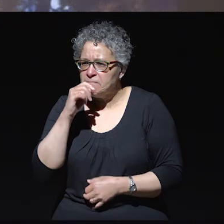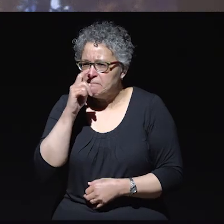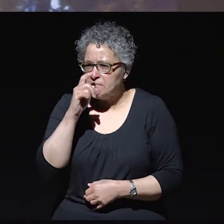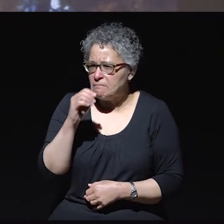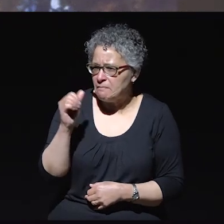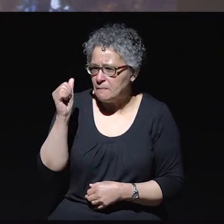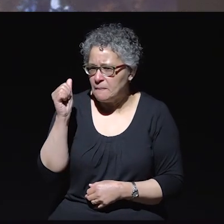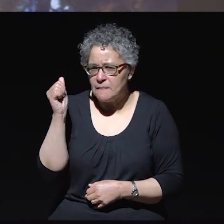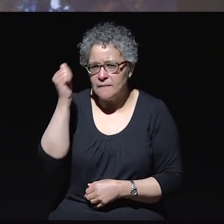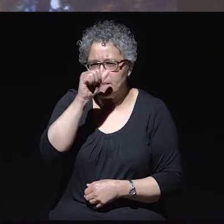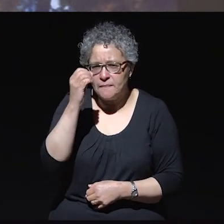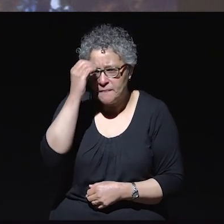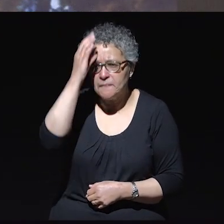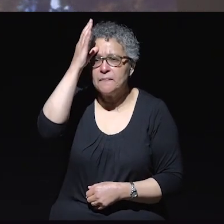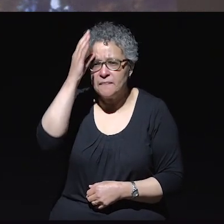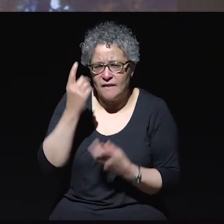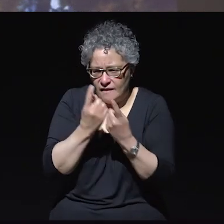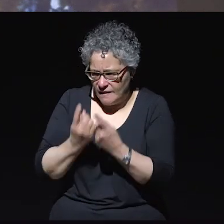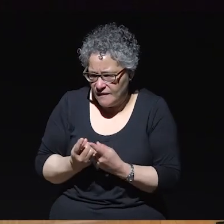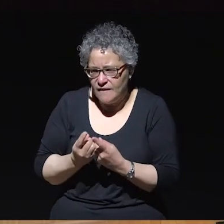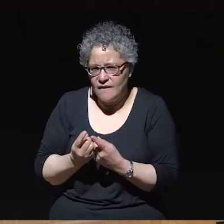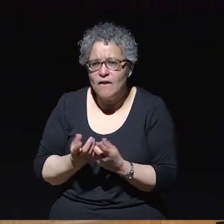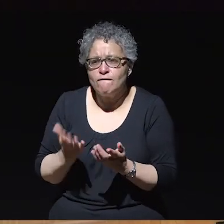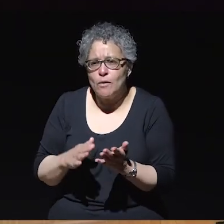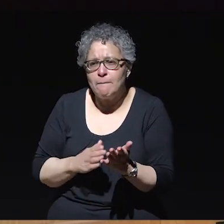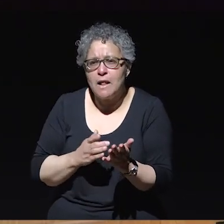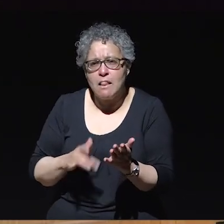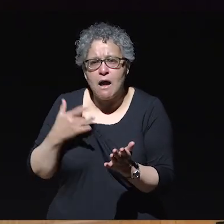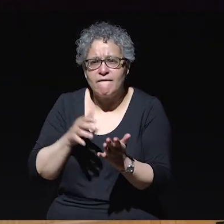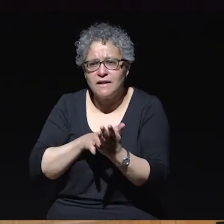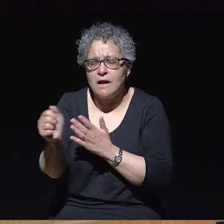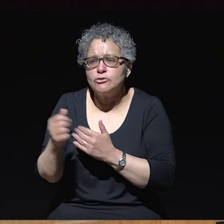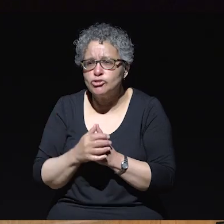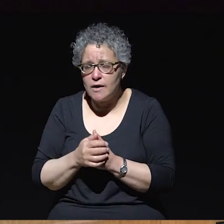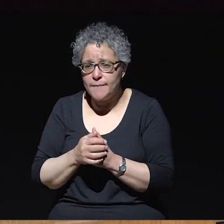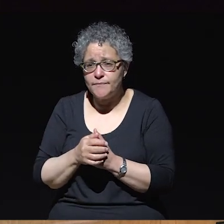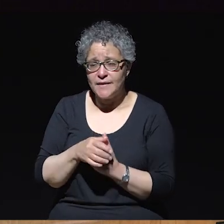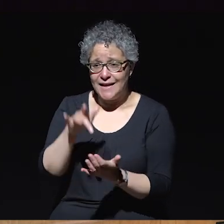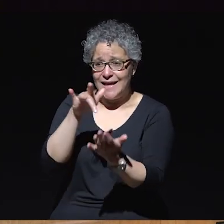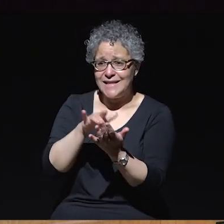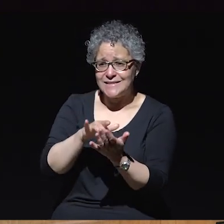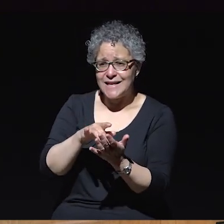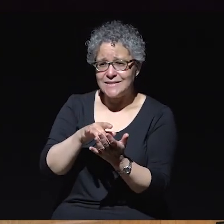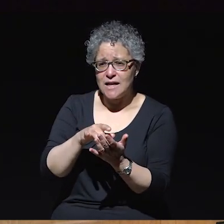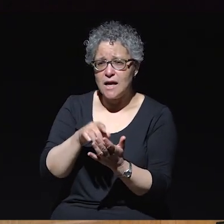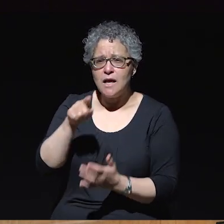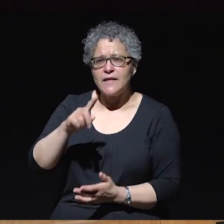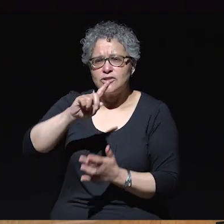that the 17th century came to represent. And then the painting in the centre of Joshua Reynolds. So, this is painted just before the formation